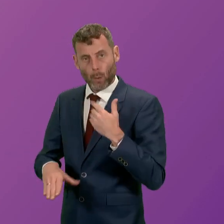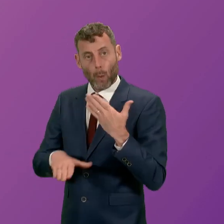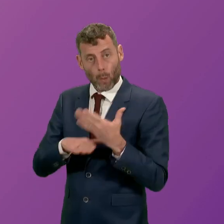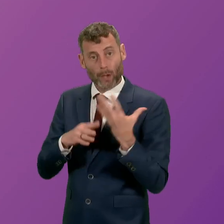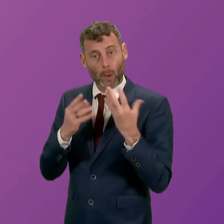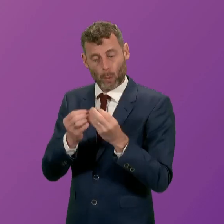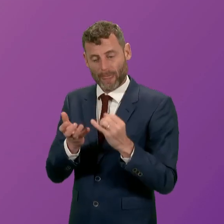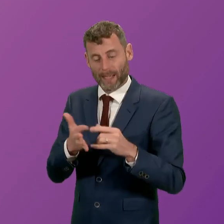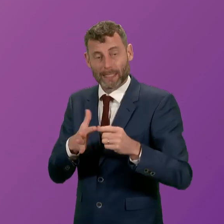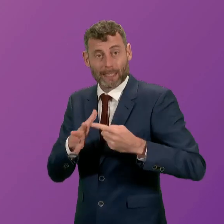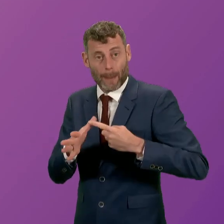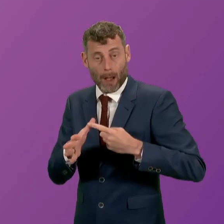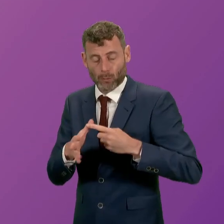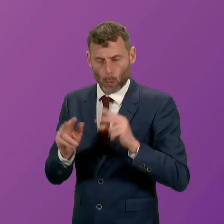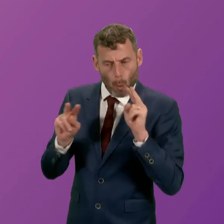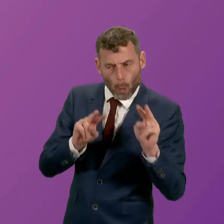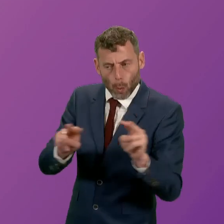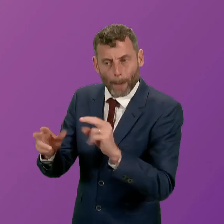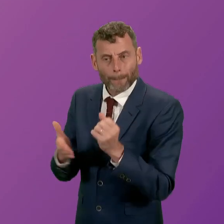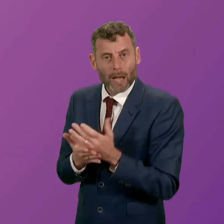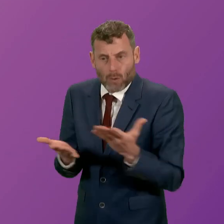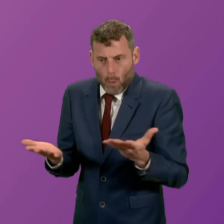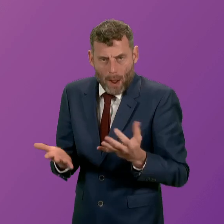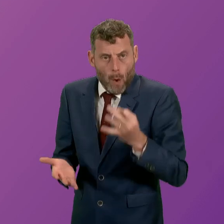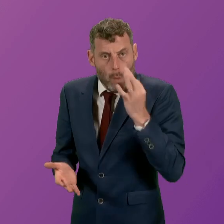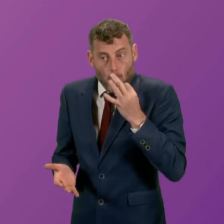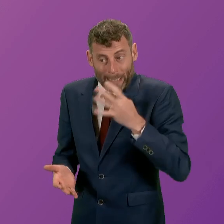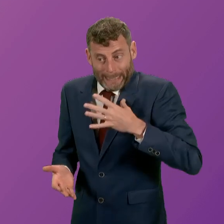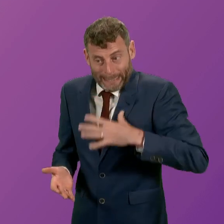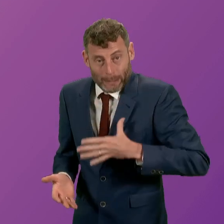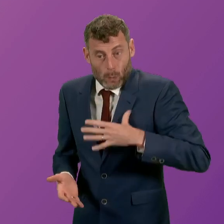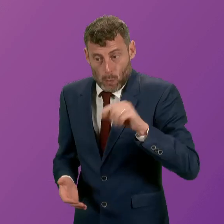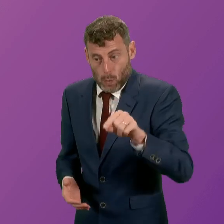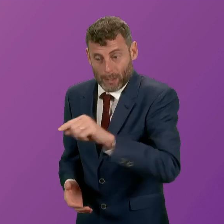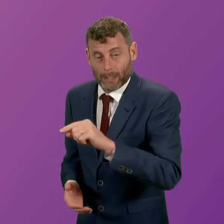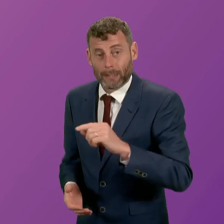is monitored and supported in line with Scotland’s national water scarcity plan.